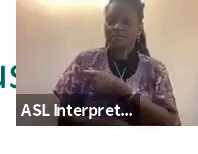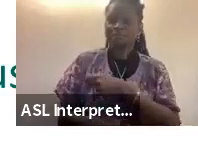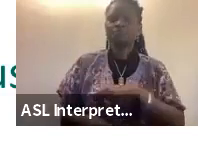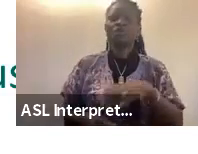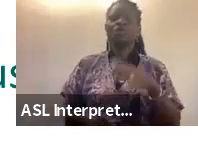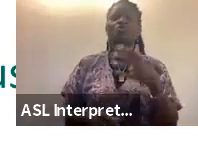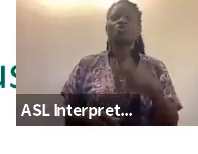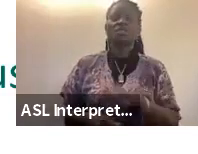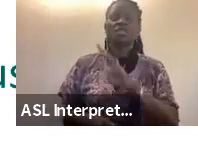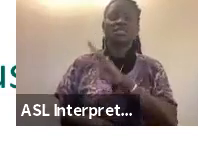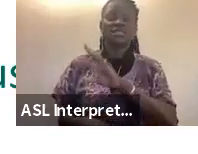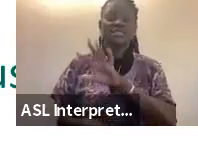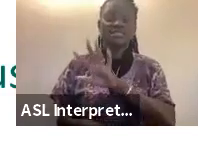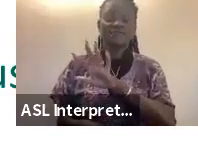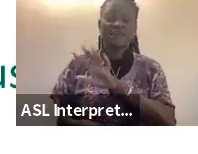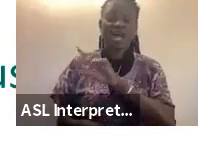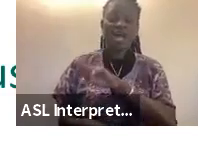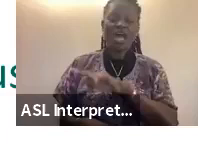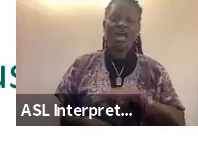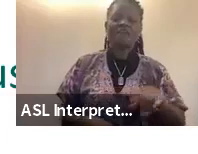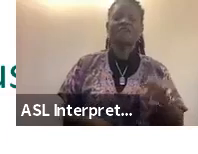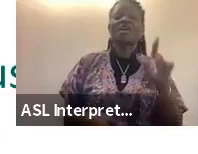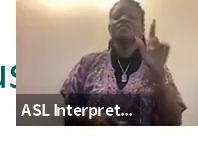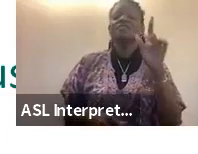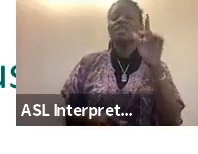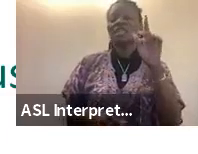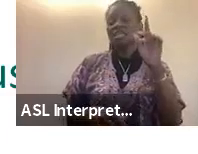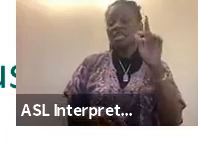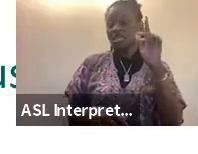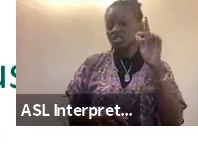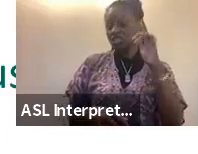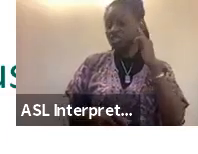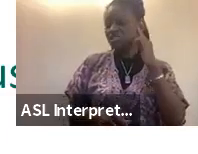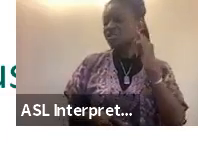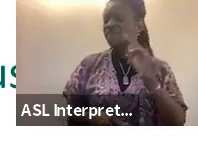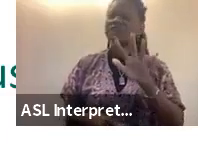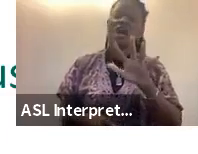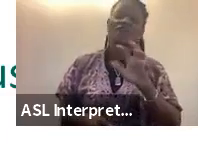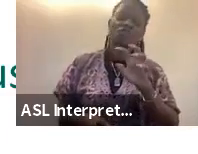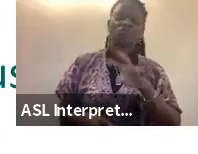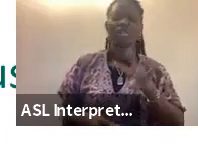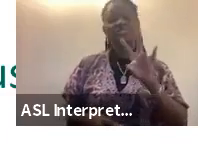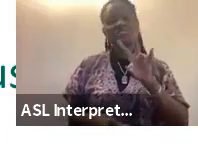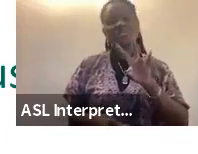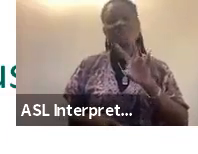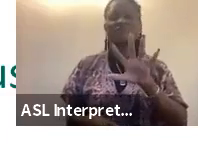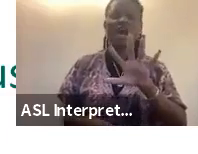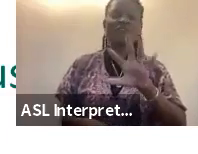This difference grows to a rate of over 570 deaths per 100,000 among unvaccinated